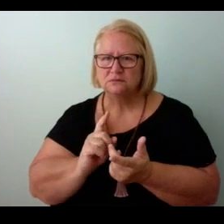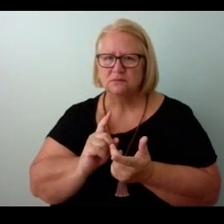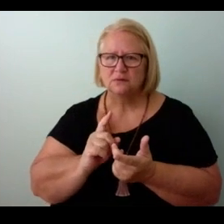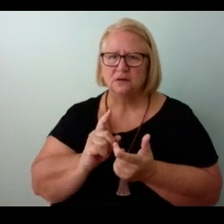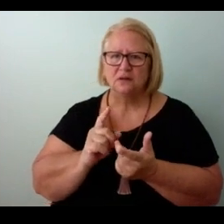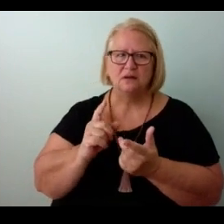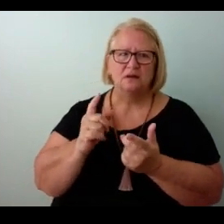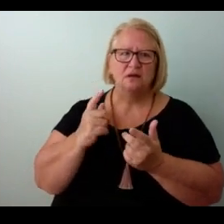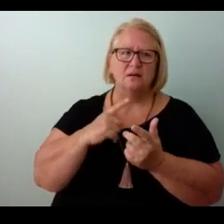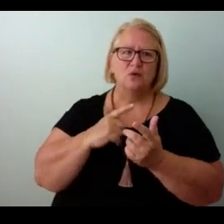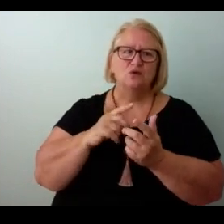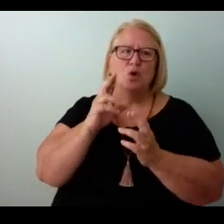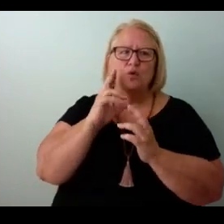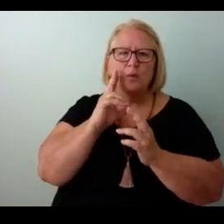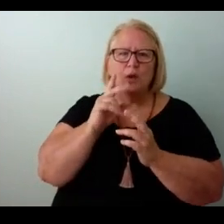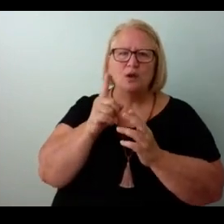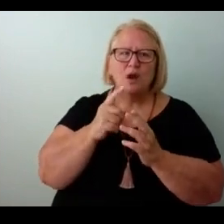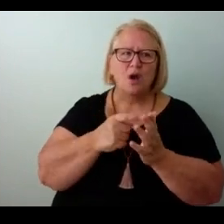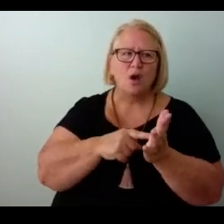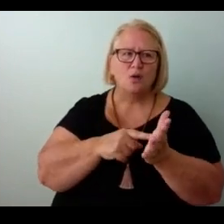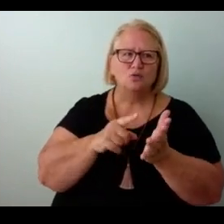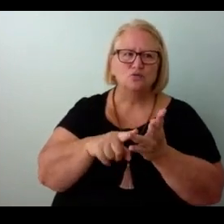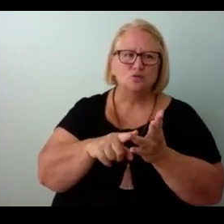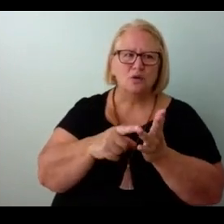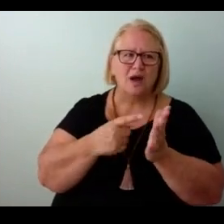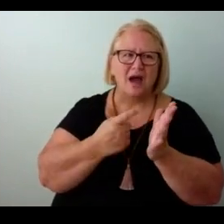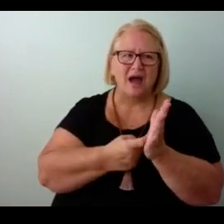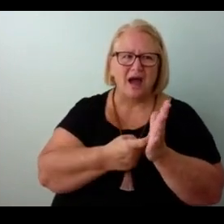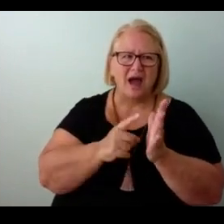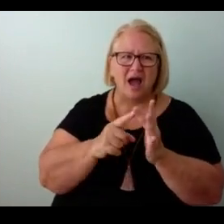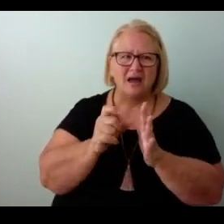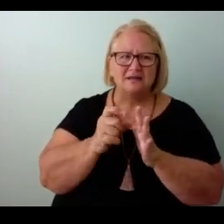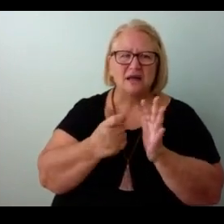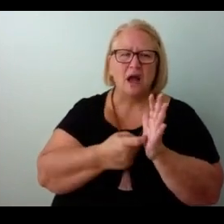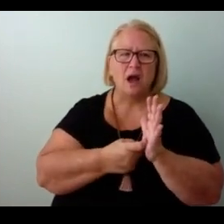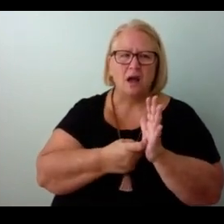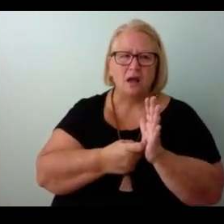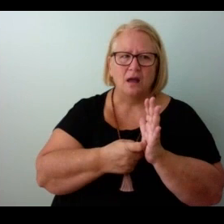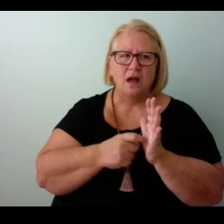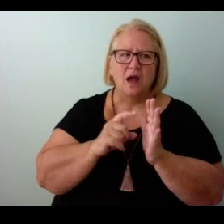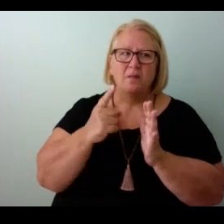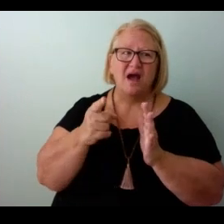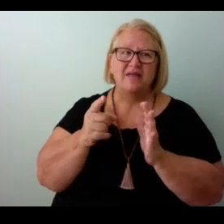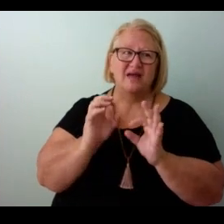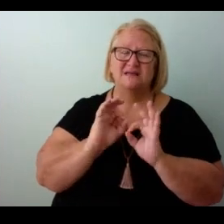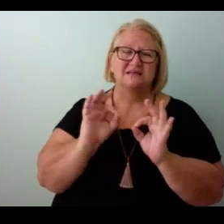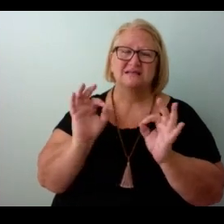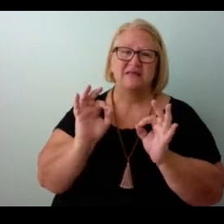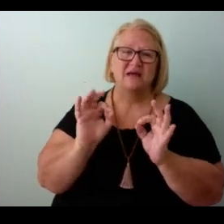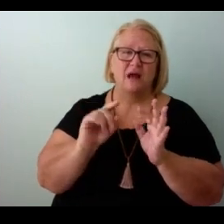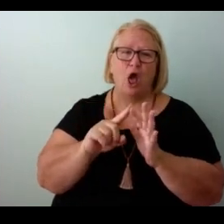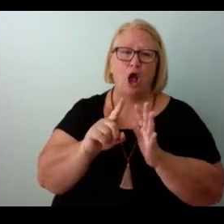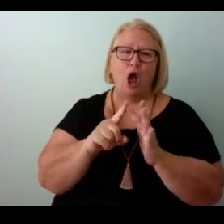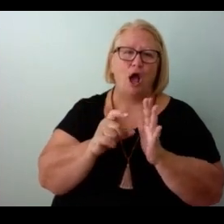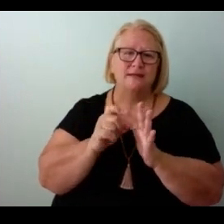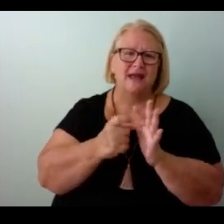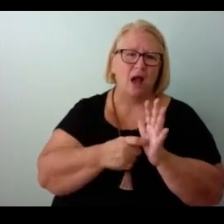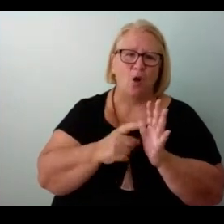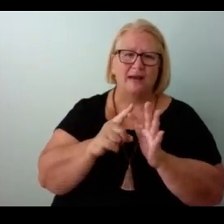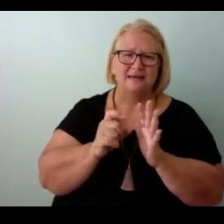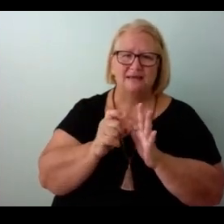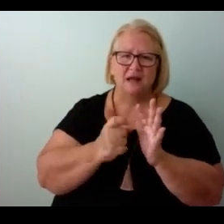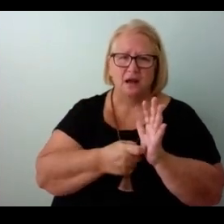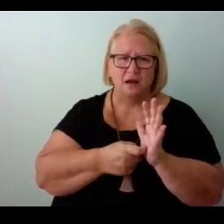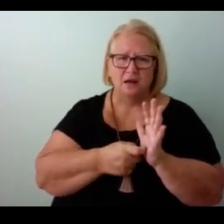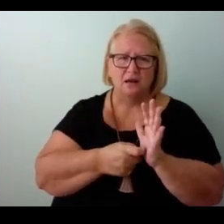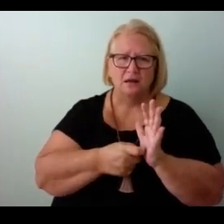You would but unfortunately there isn't anything like IDR or EDR with rates